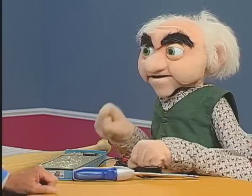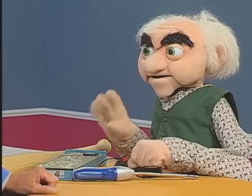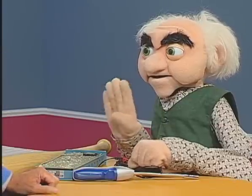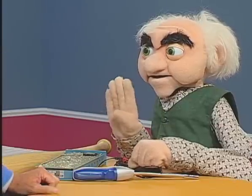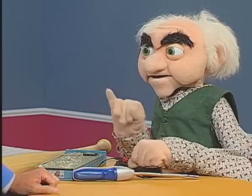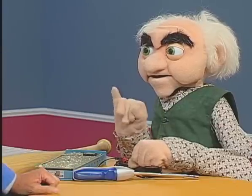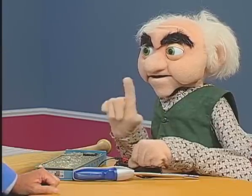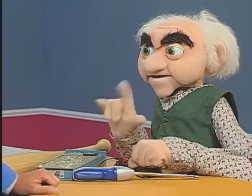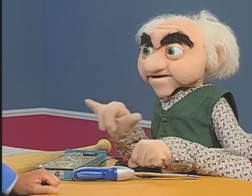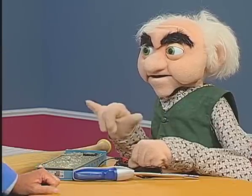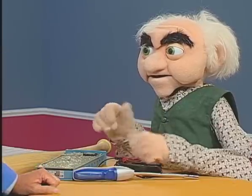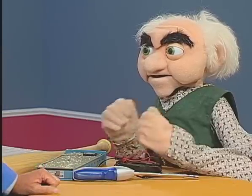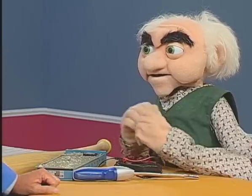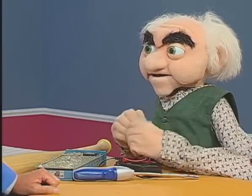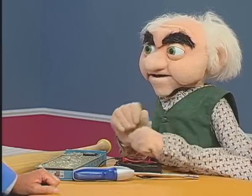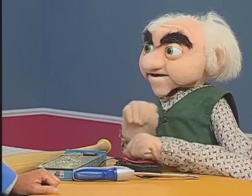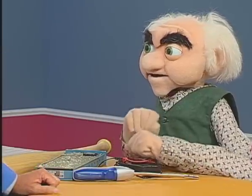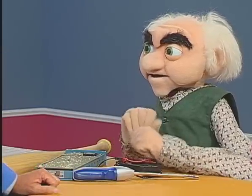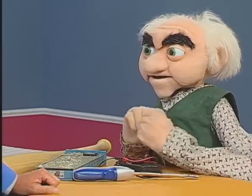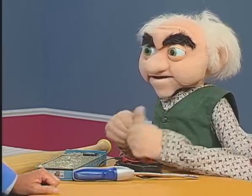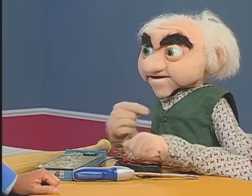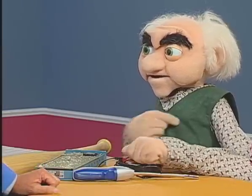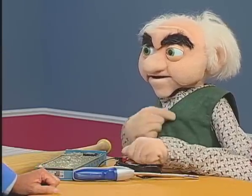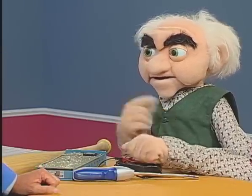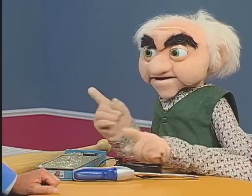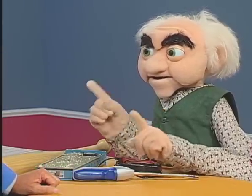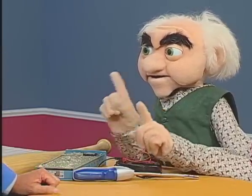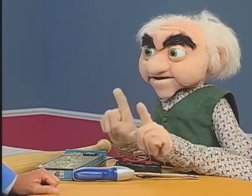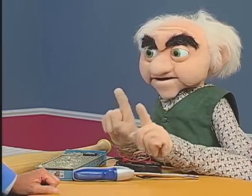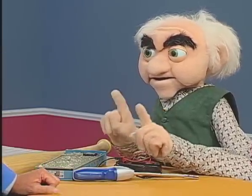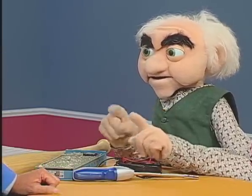I REALLY NEED BILLY WORKING TOGETHER WITH ME.